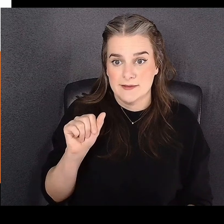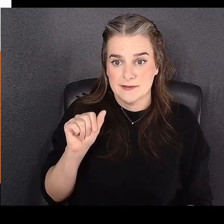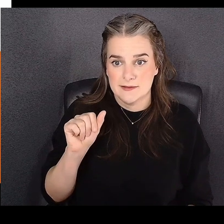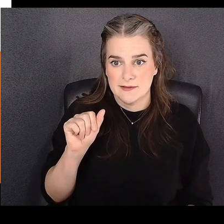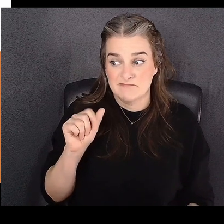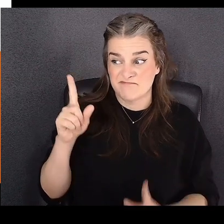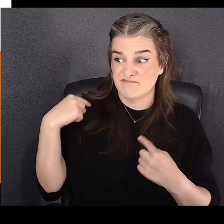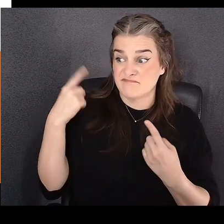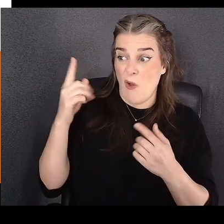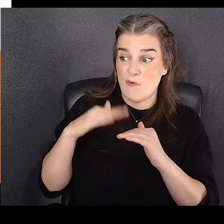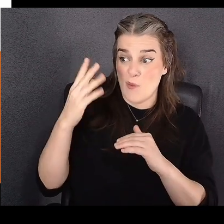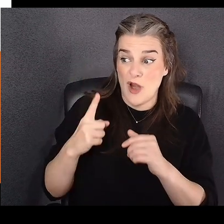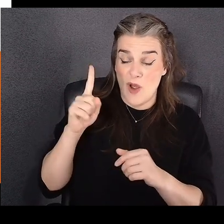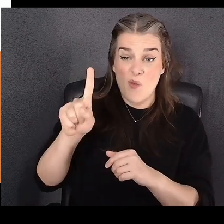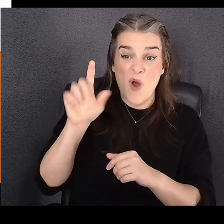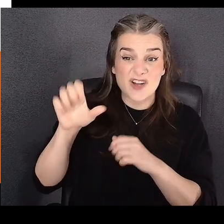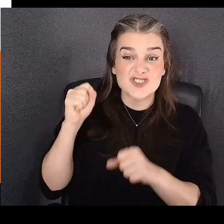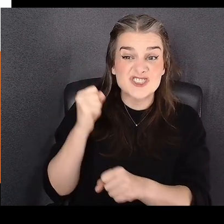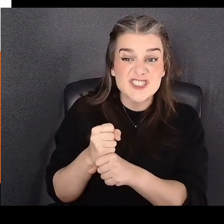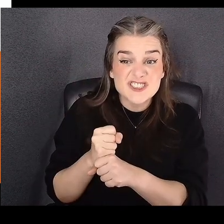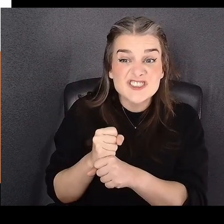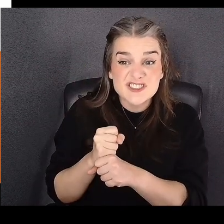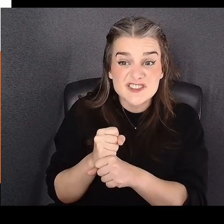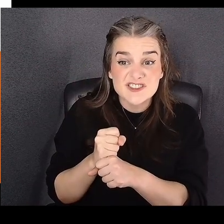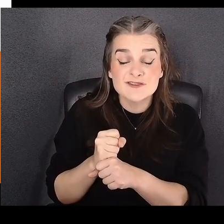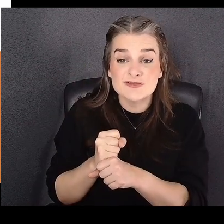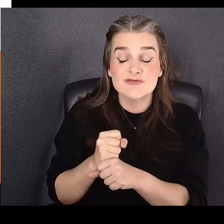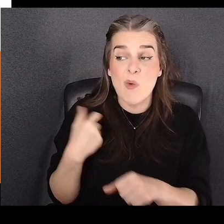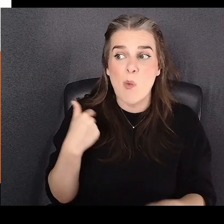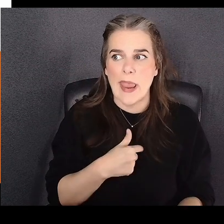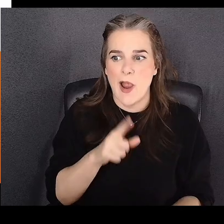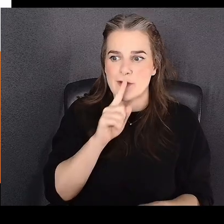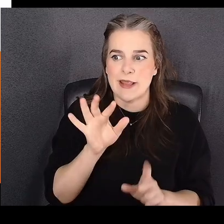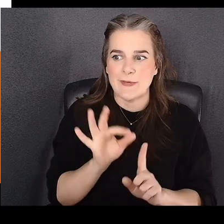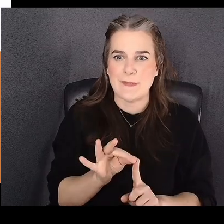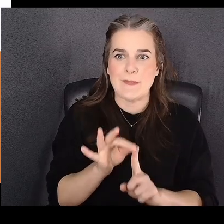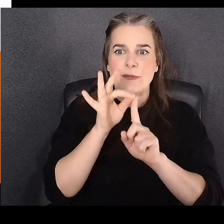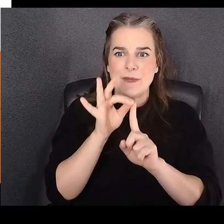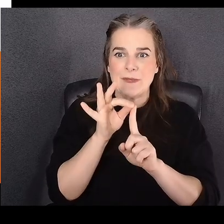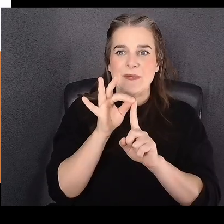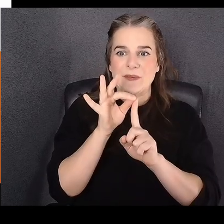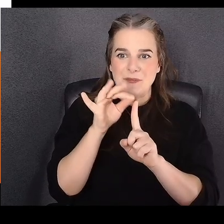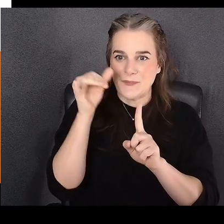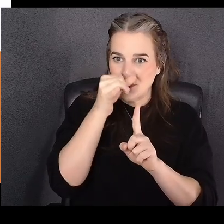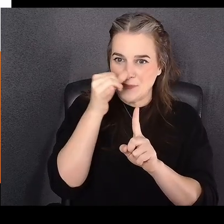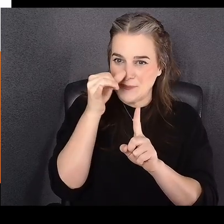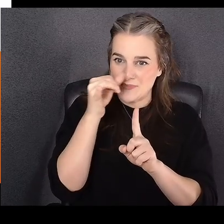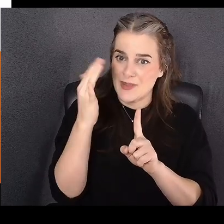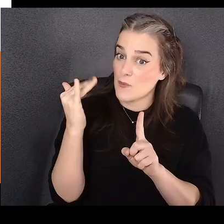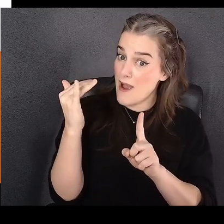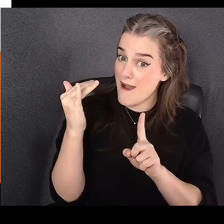We are very unique because the Inglis House only--